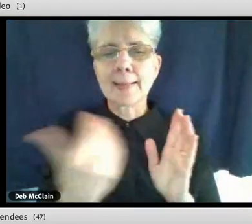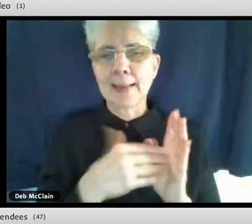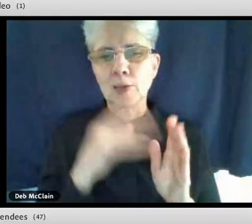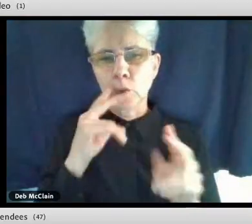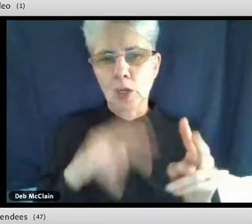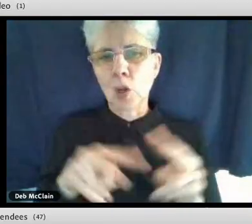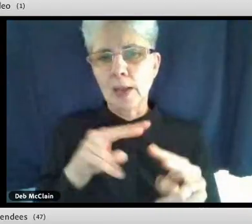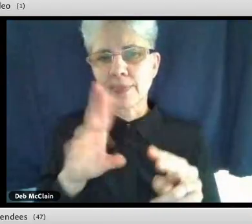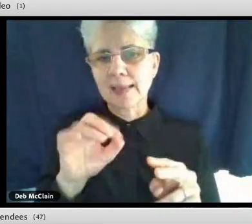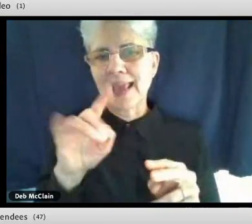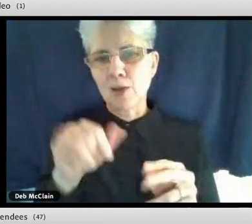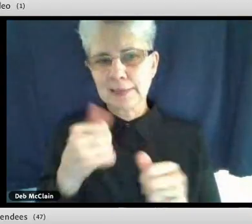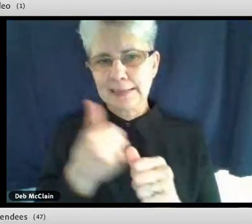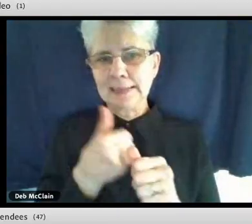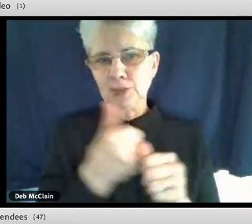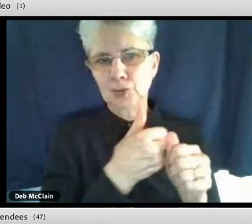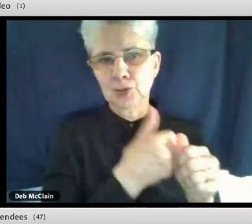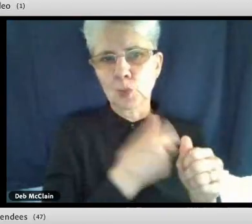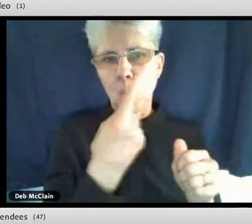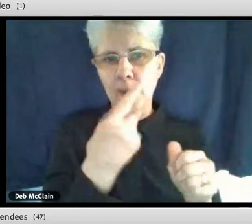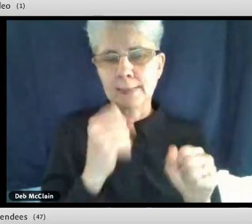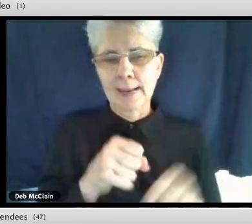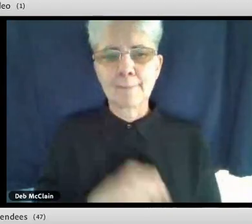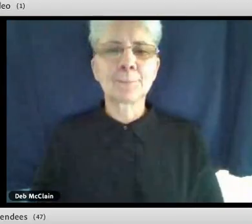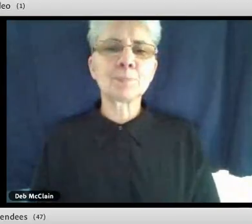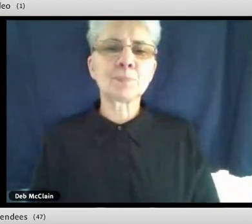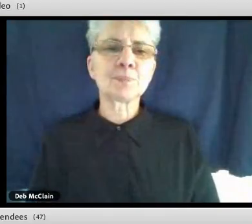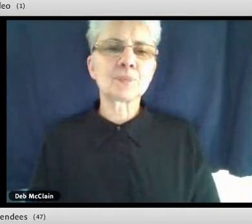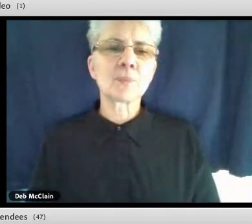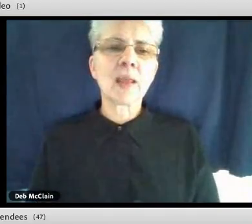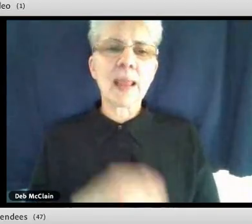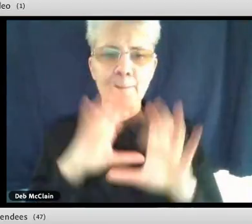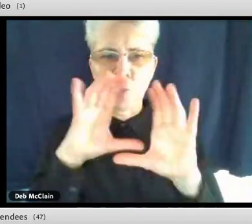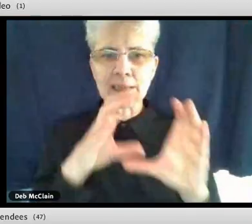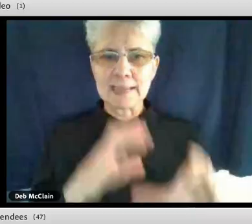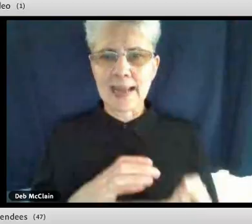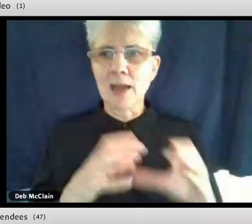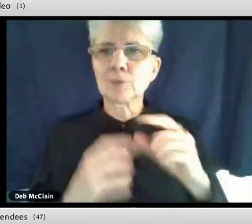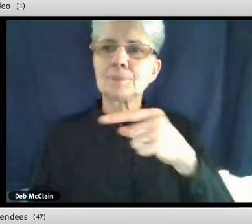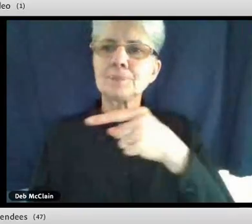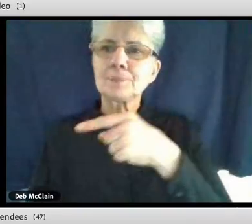you can look at it at the county level. Again, so you can see it kind of breaks it down over here.